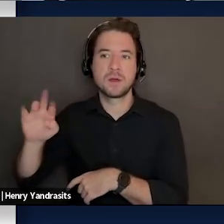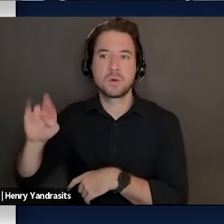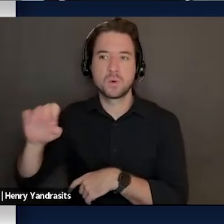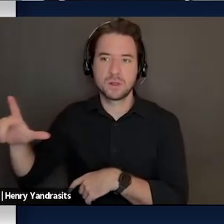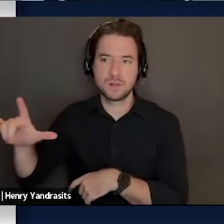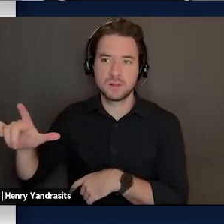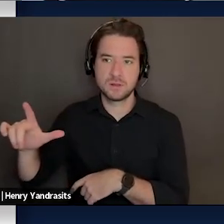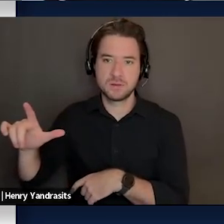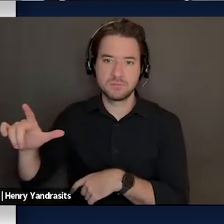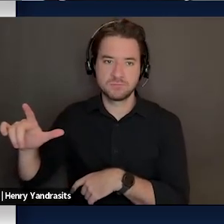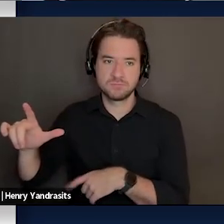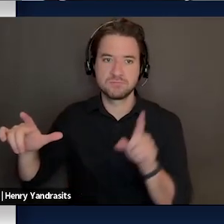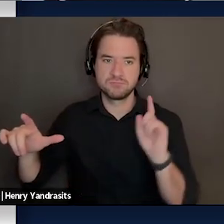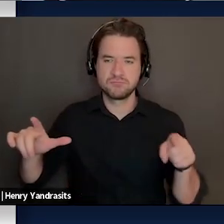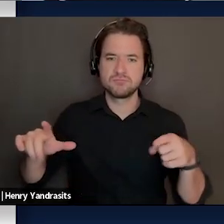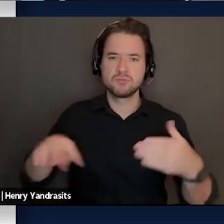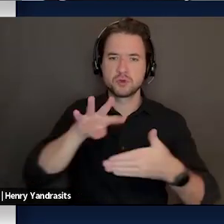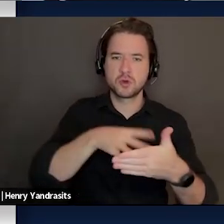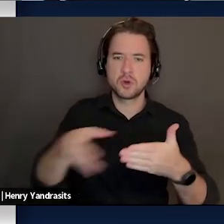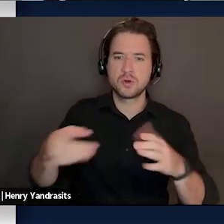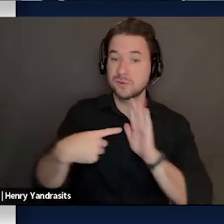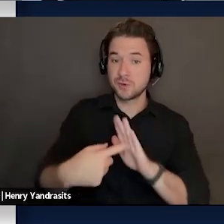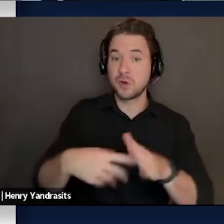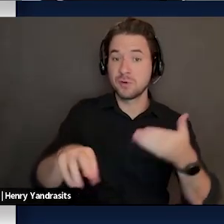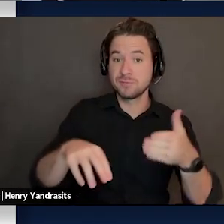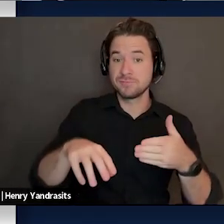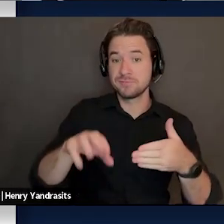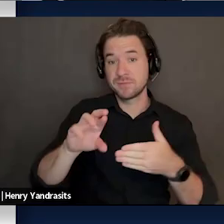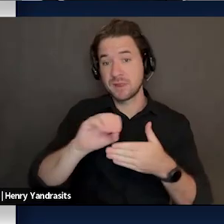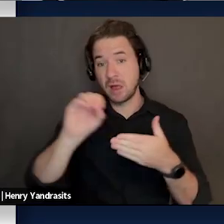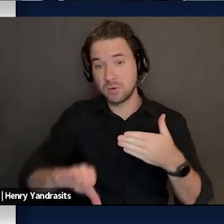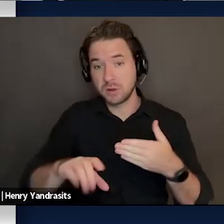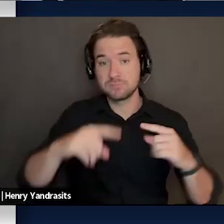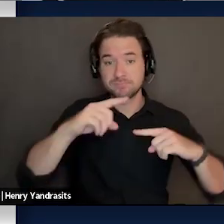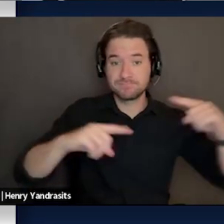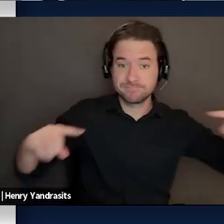And so this chart shows us how outcomes vary across the intersection of disability type.